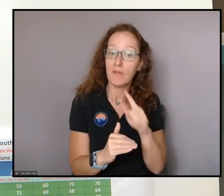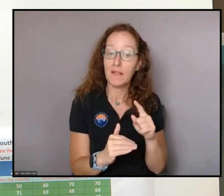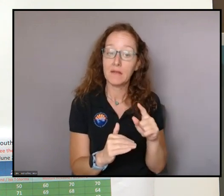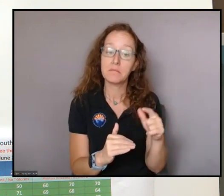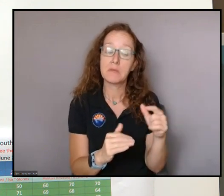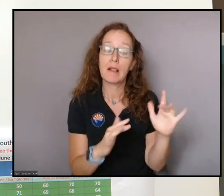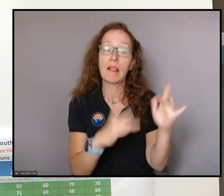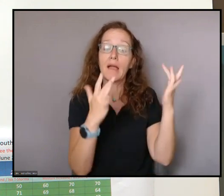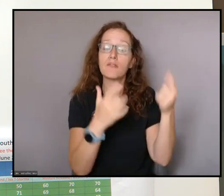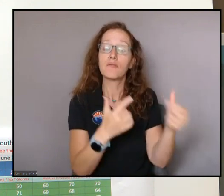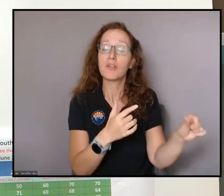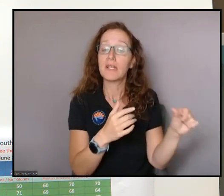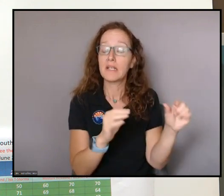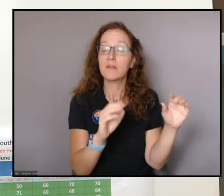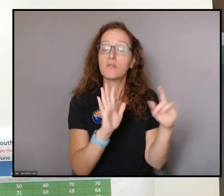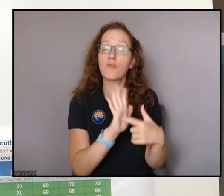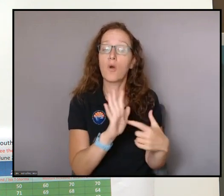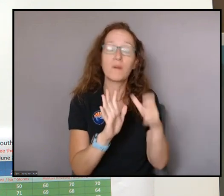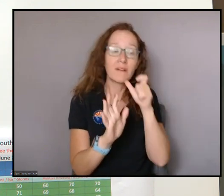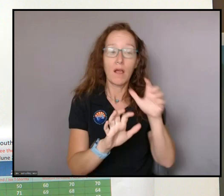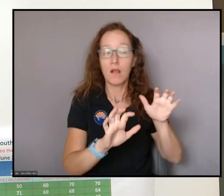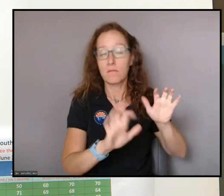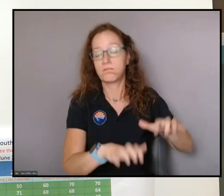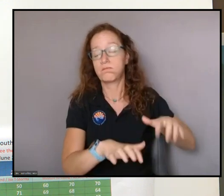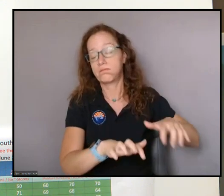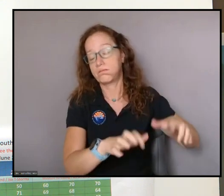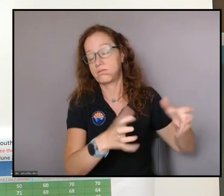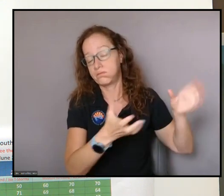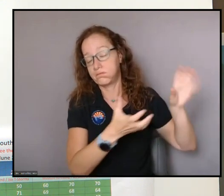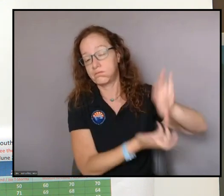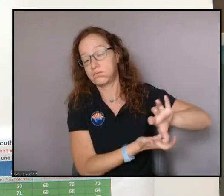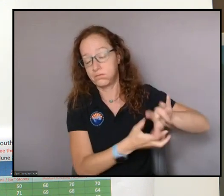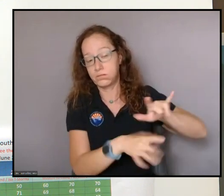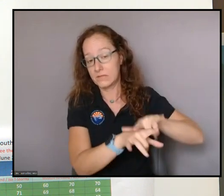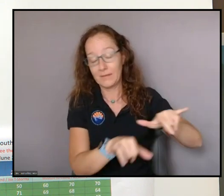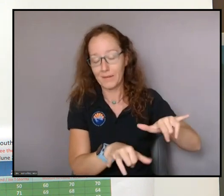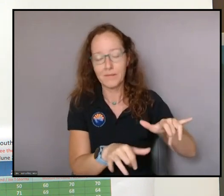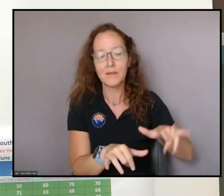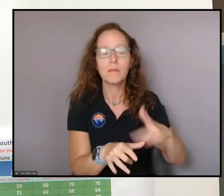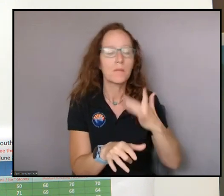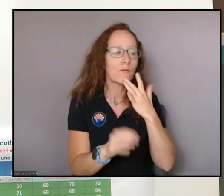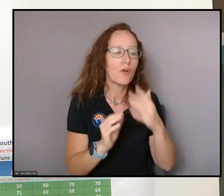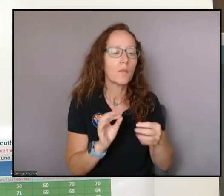is very good if you're looking to get more precipitation and